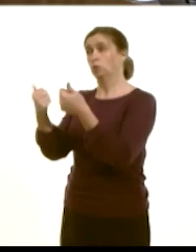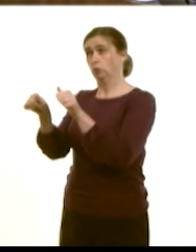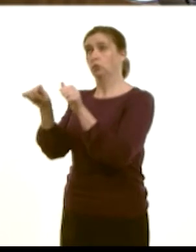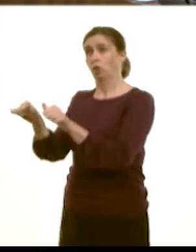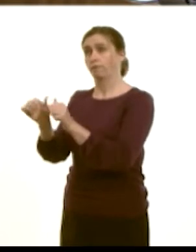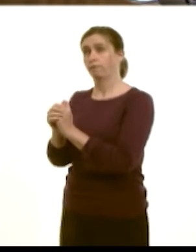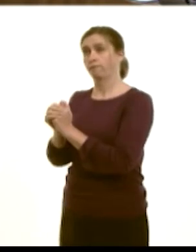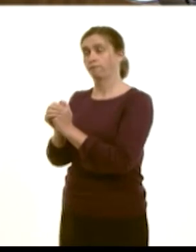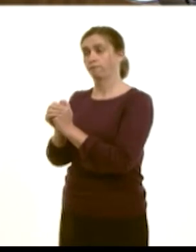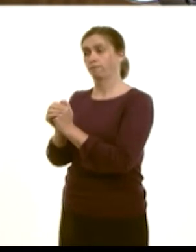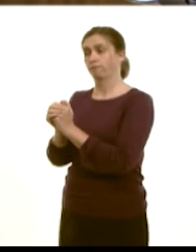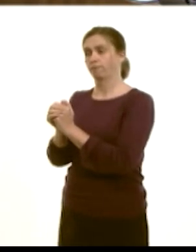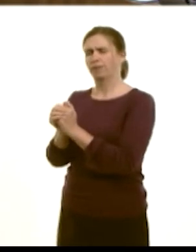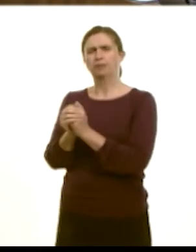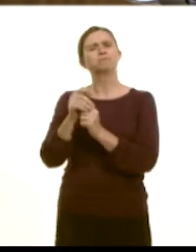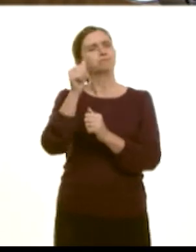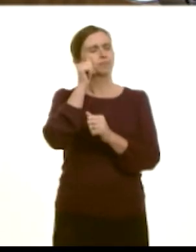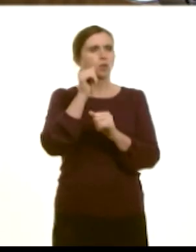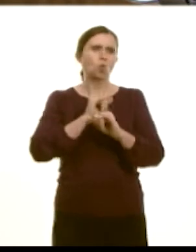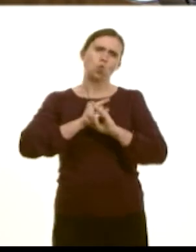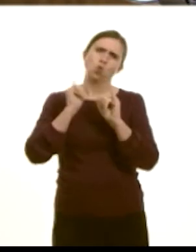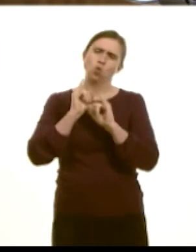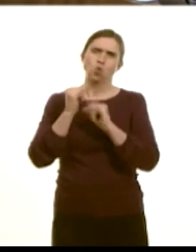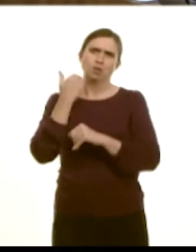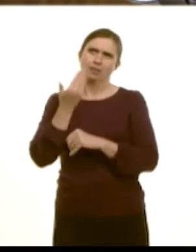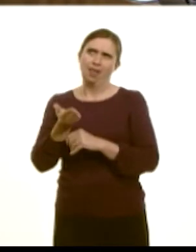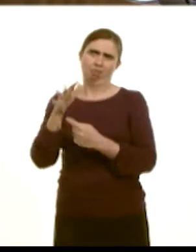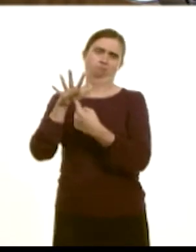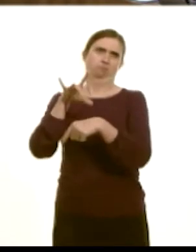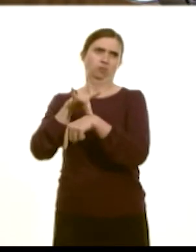Davies: First Minister, when a tragedy like a death happens, that is truly a tragedy that